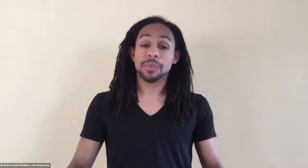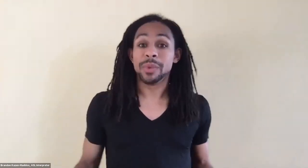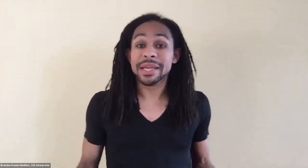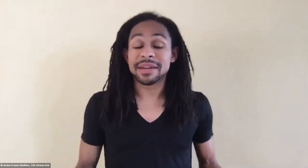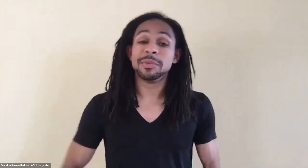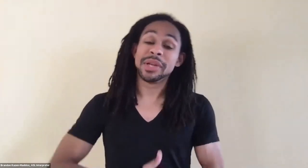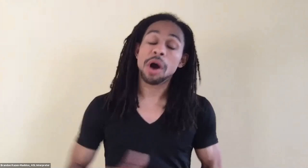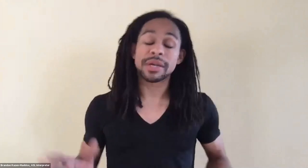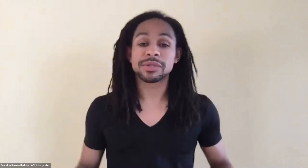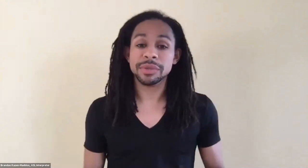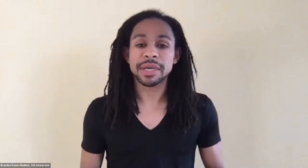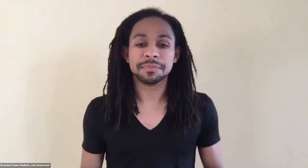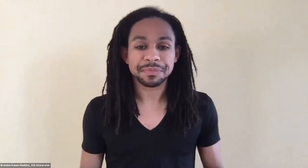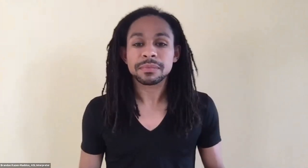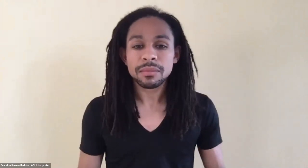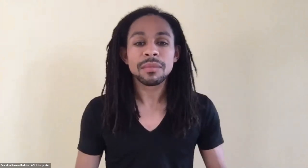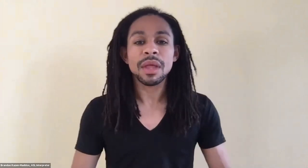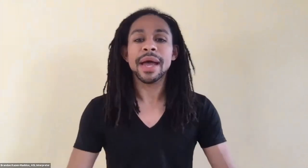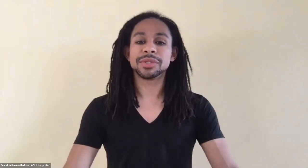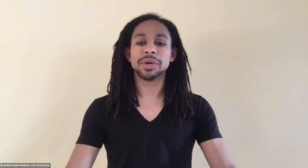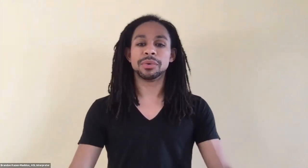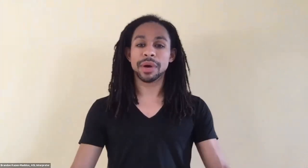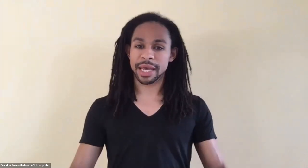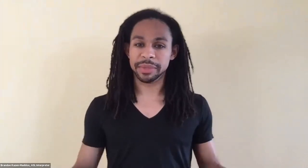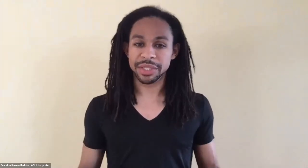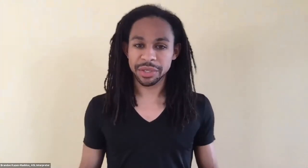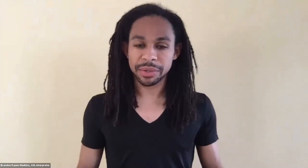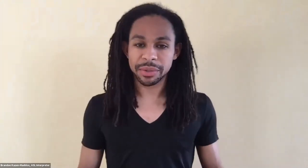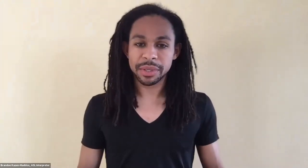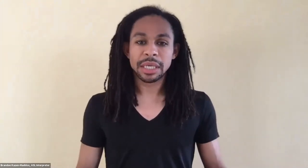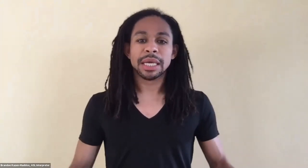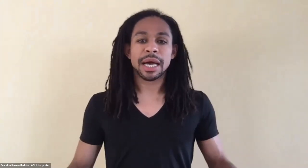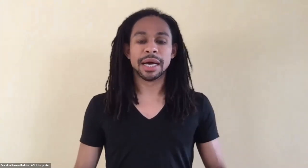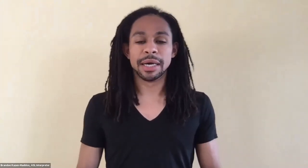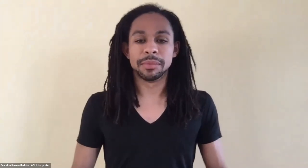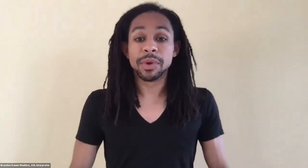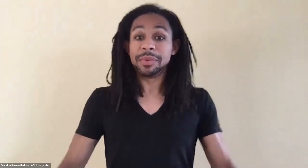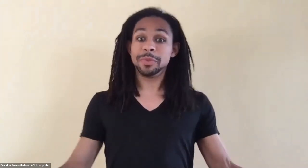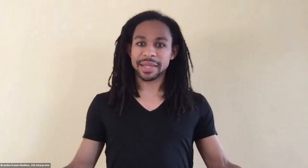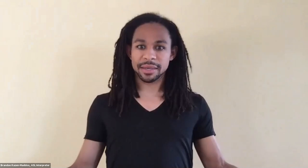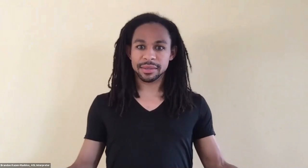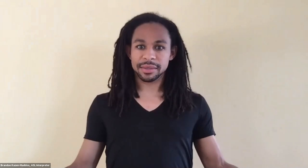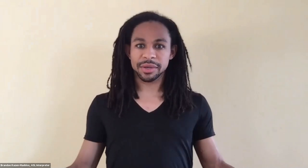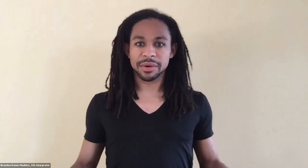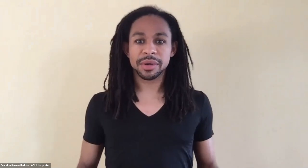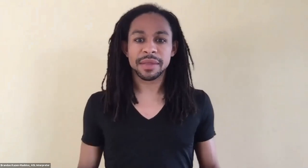we, the Deaf community are excluded, and so what can we do, what do we do about that, you know?